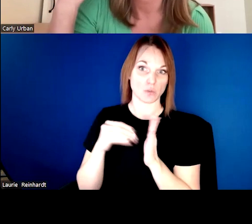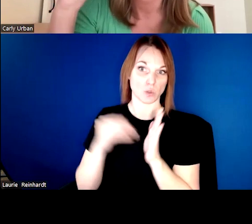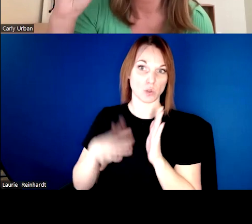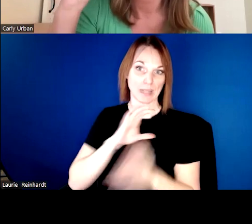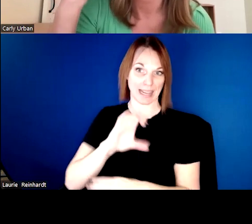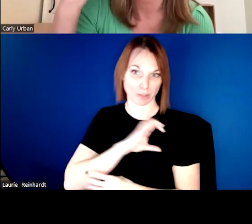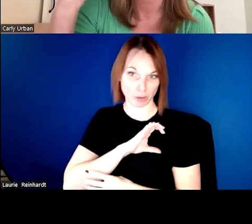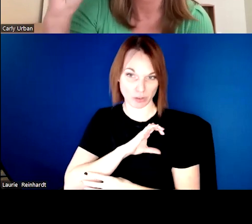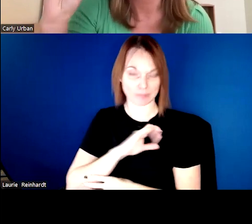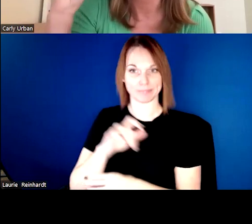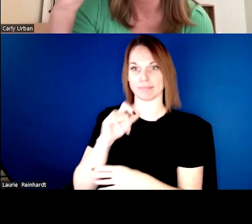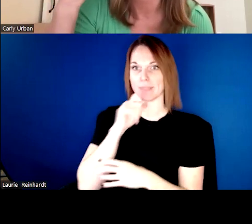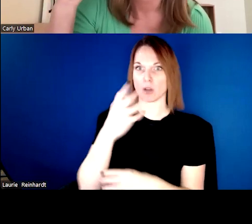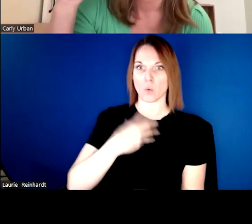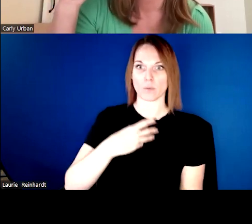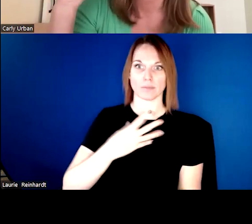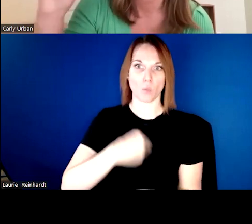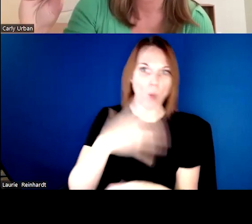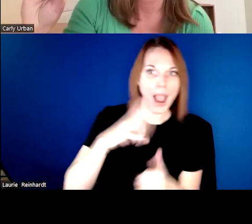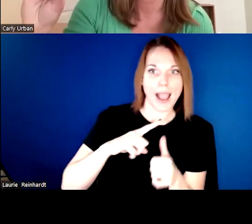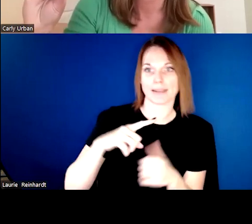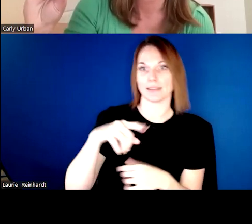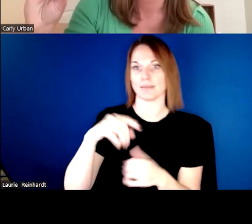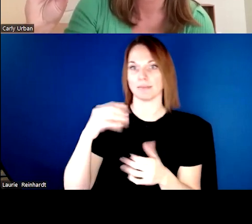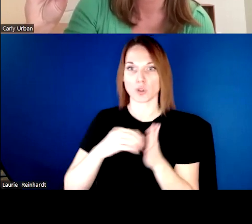for white students, for black students, we actually don't see anything for students